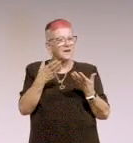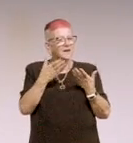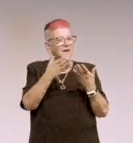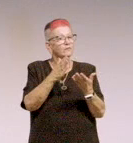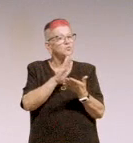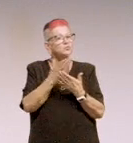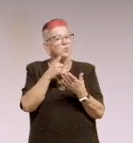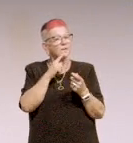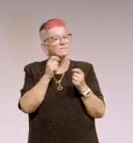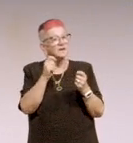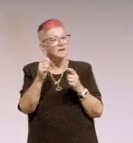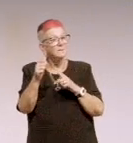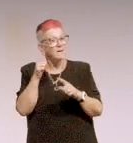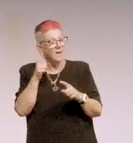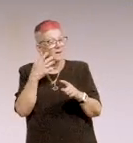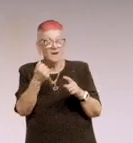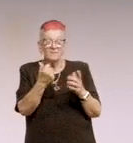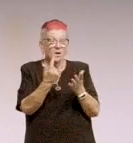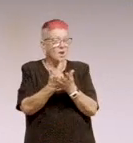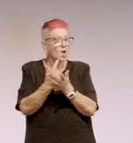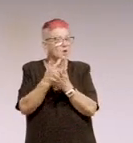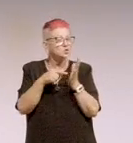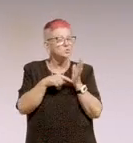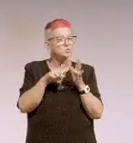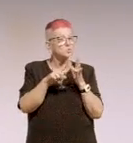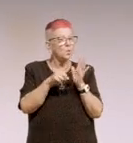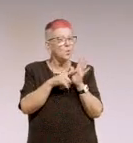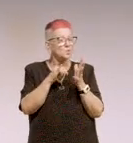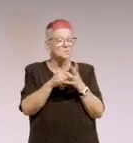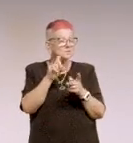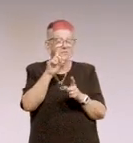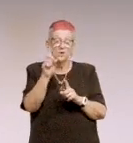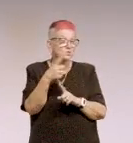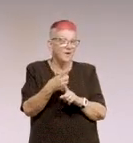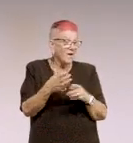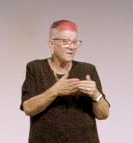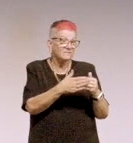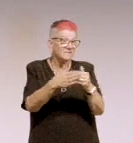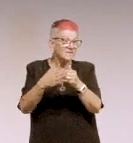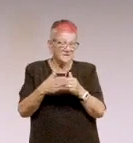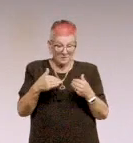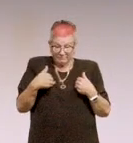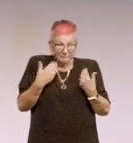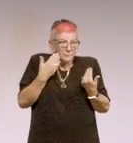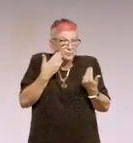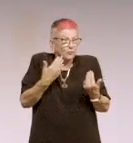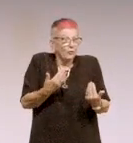tools that miss many things that you can't even fix them because you don't even know them.